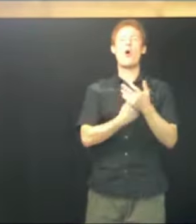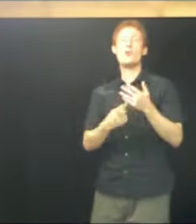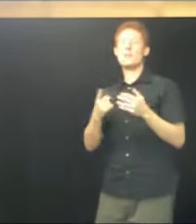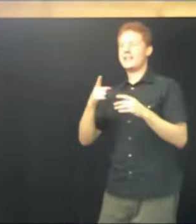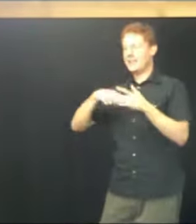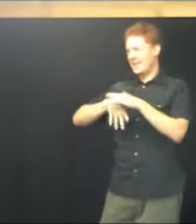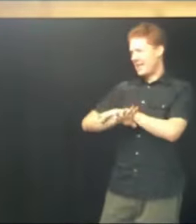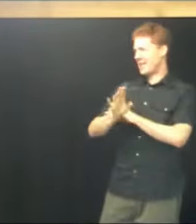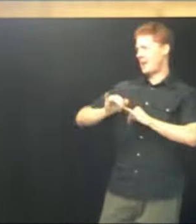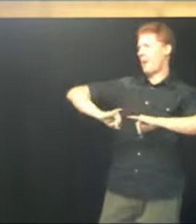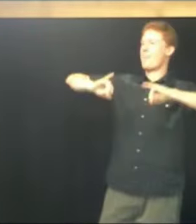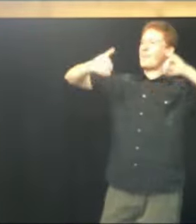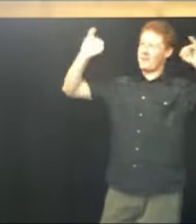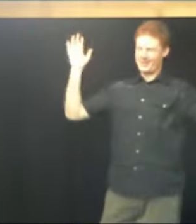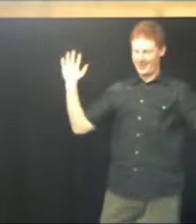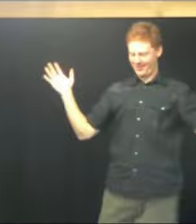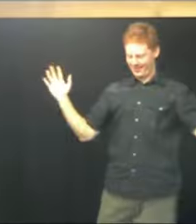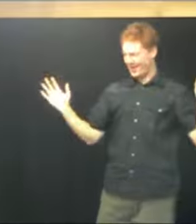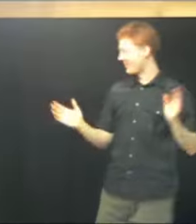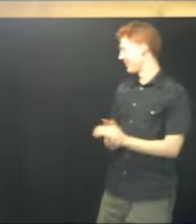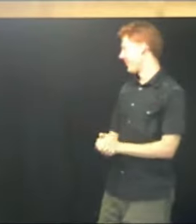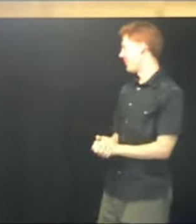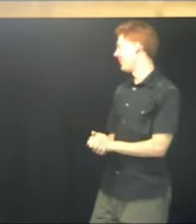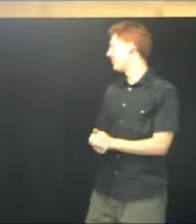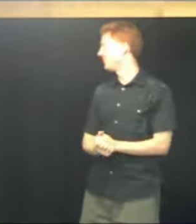save prayer just for emergencies